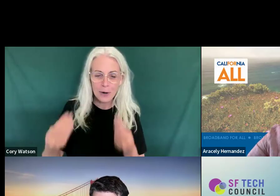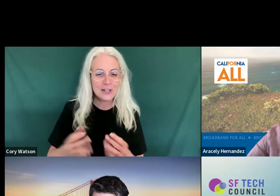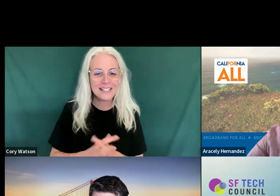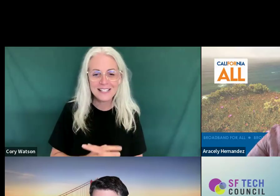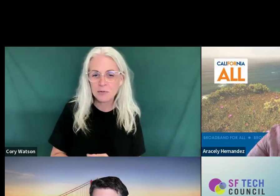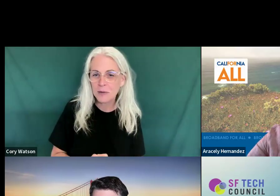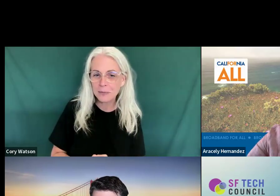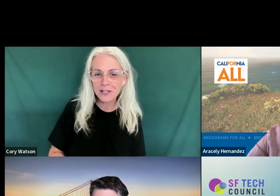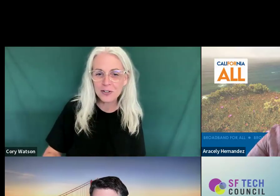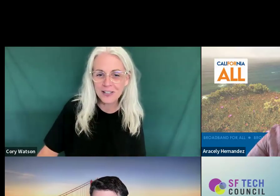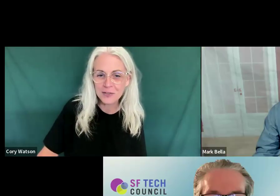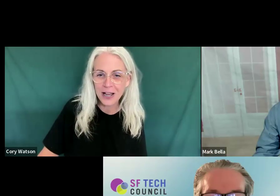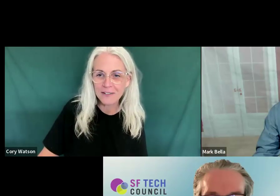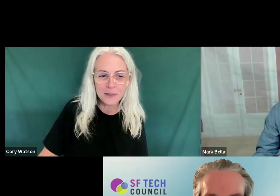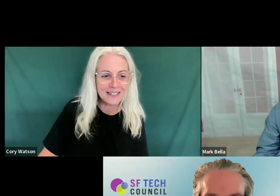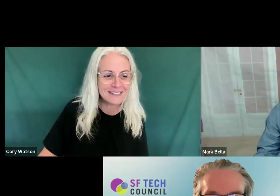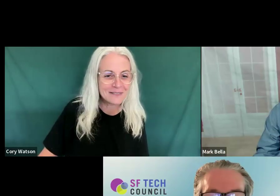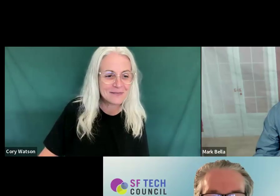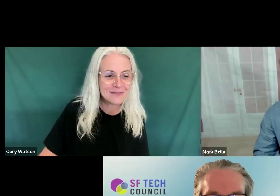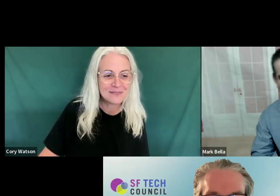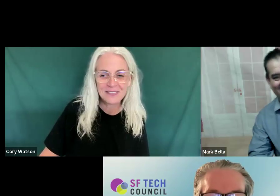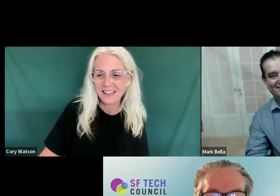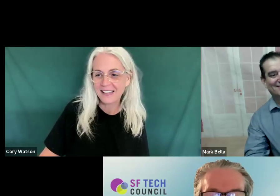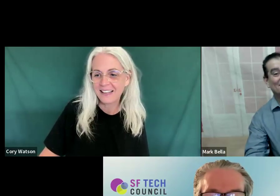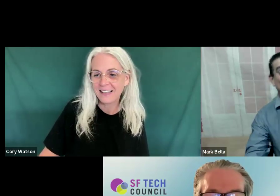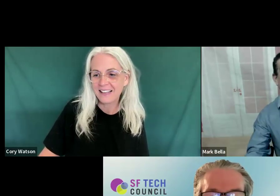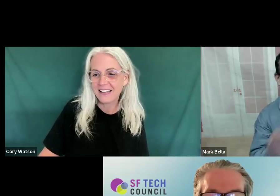Mark says, this was my pleasure, thanks for having me. Thank you. My pleasure,